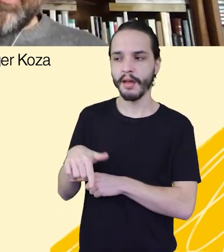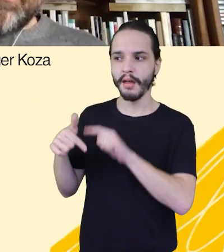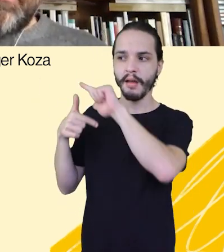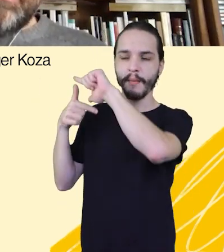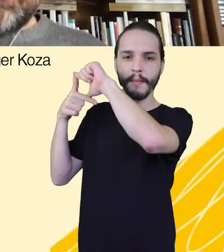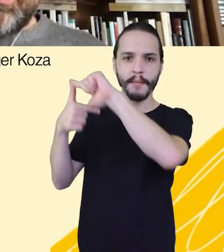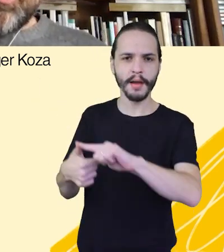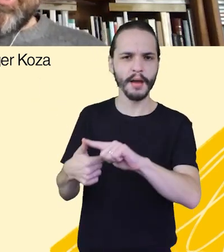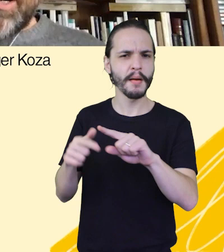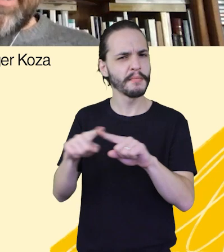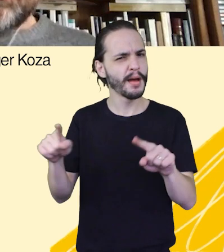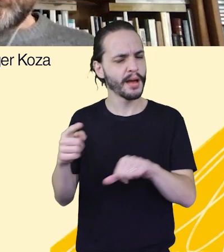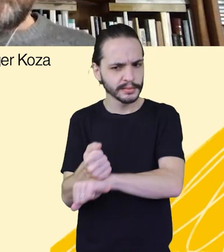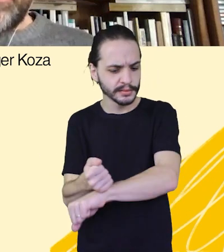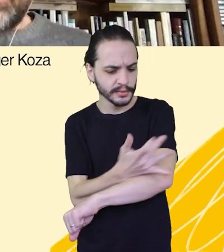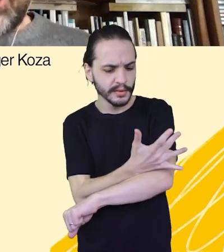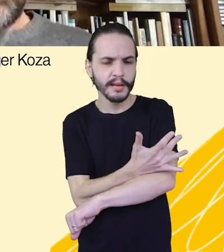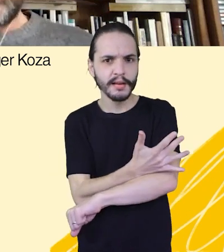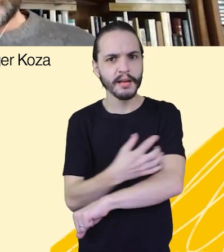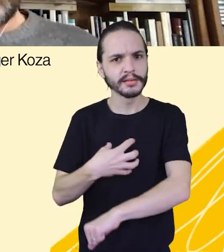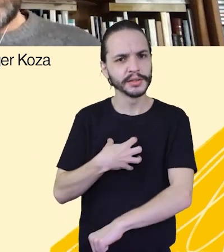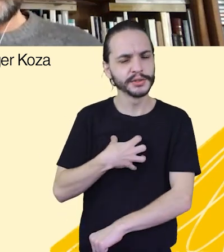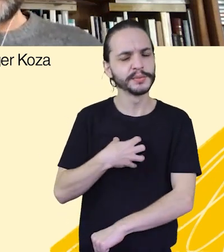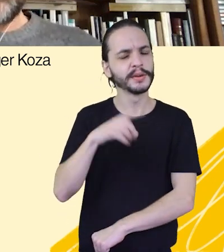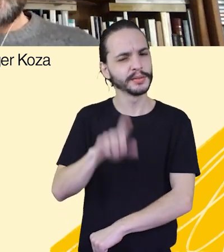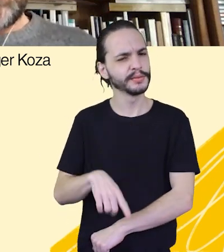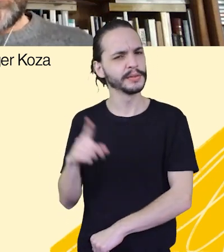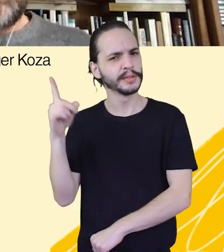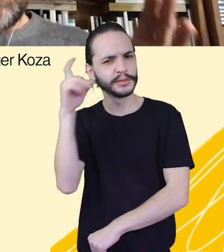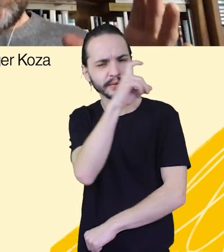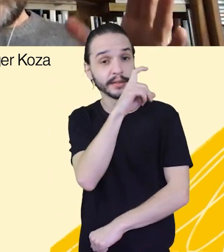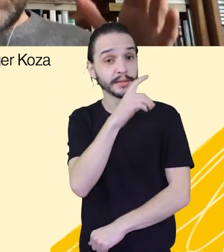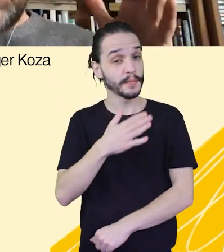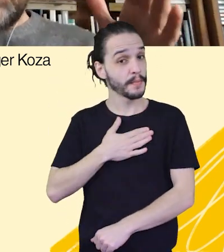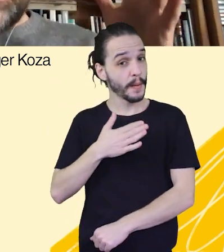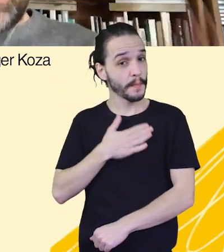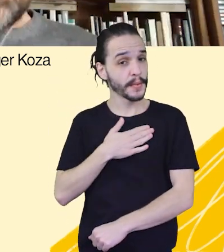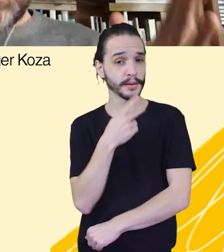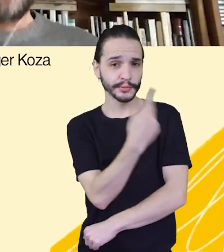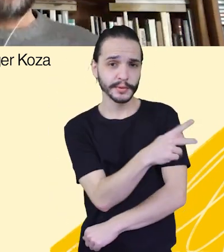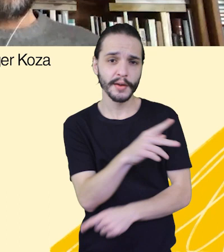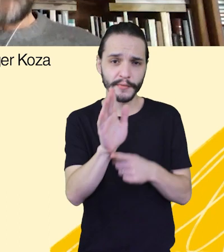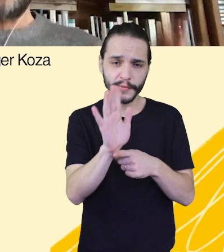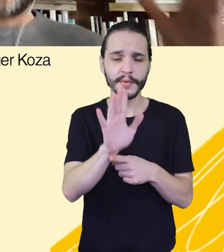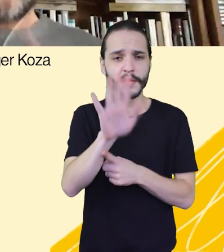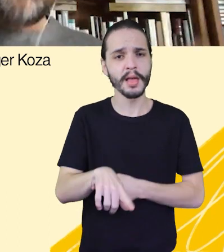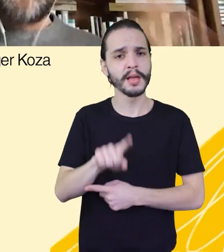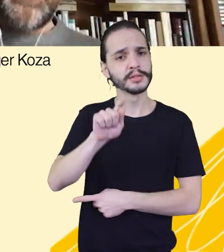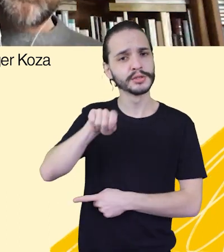Because feelings usually are extremely coded. And extremely established how to understand feelings.